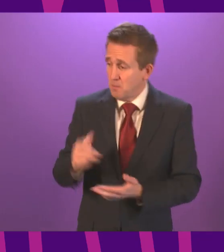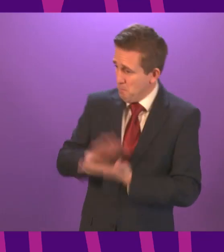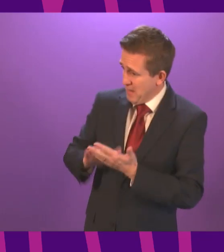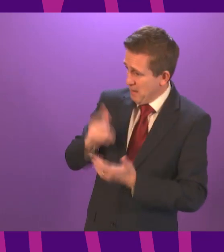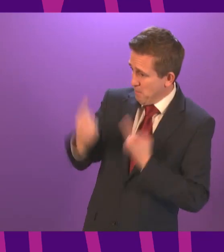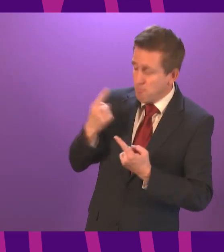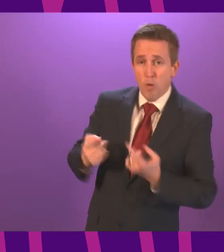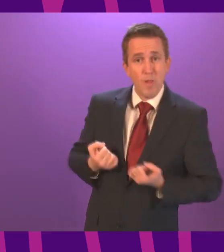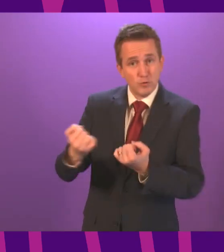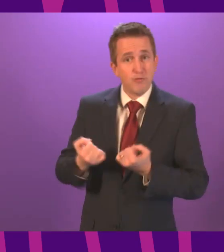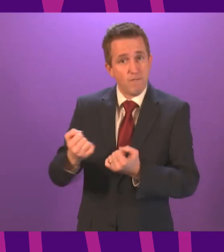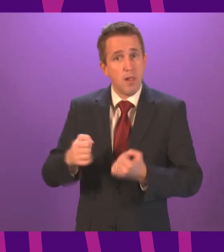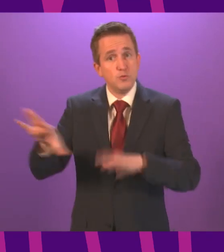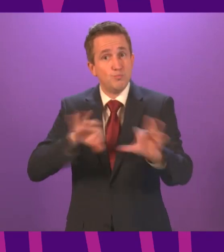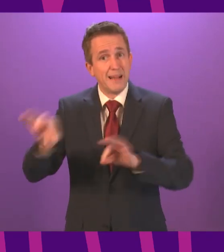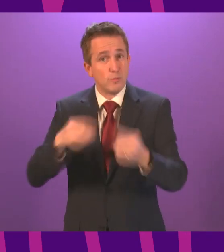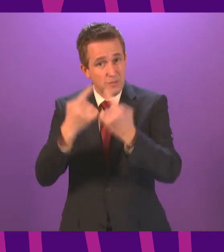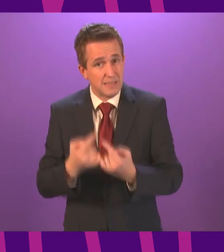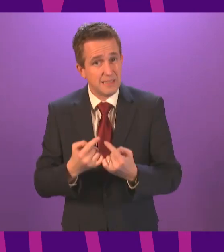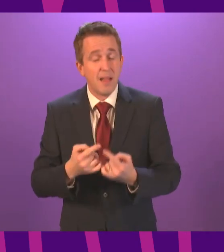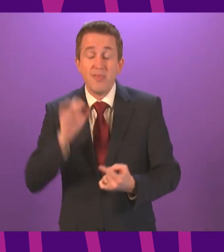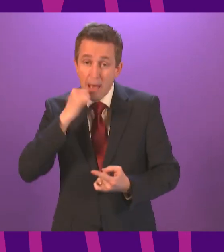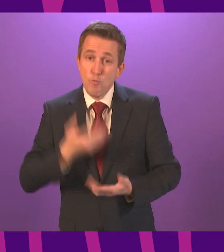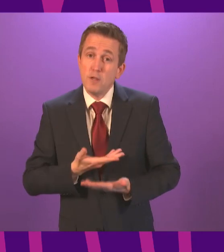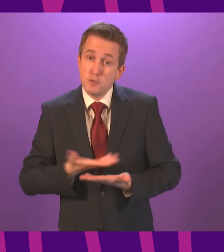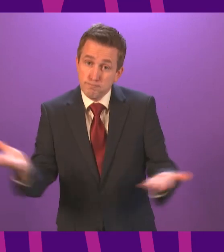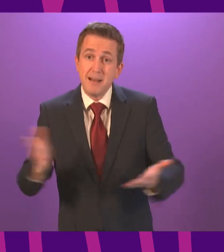The First Minister: Christine Grahame raises some really important